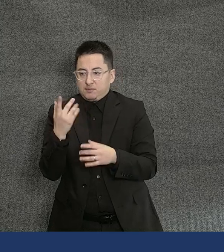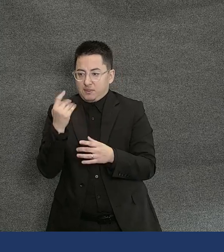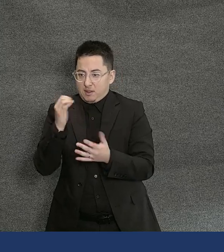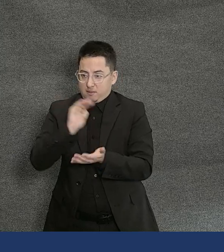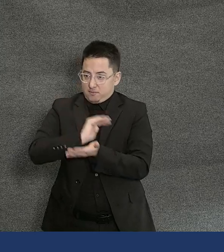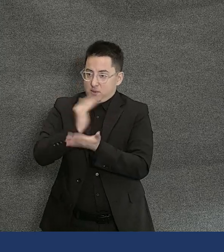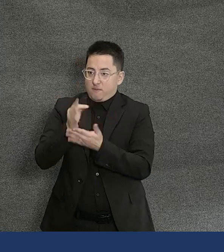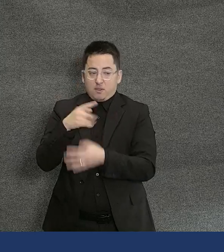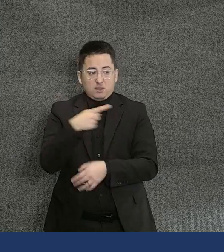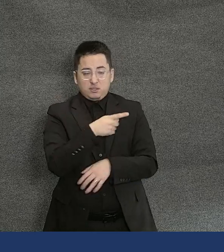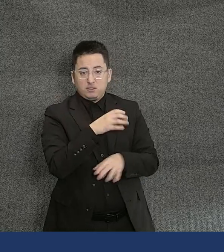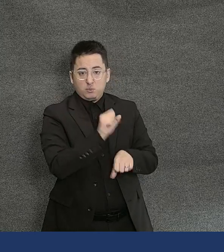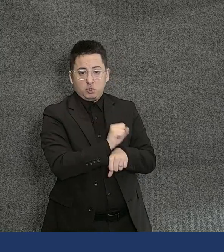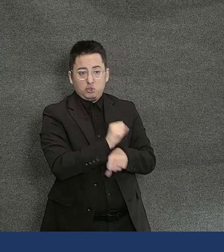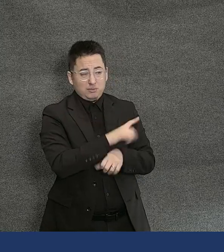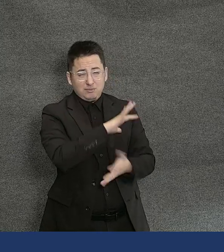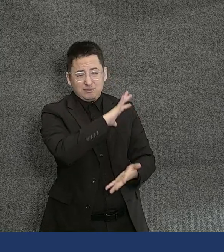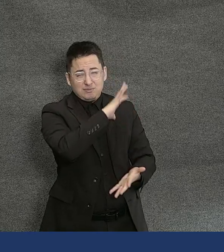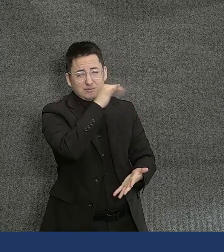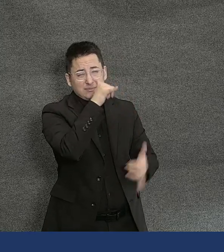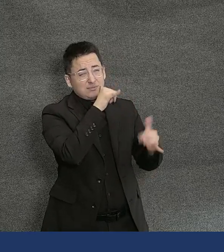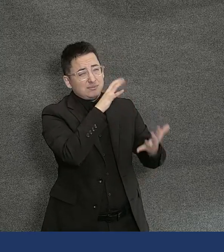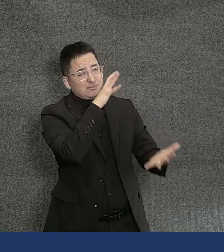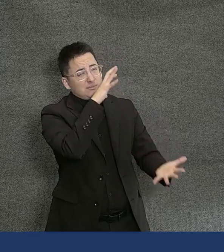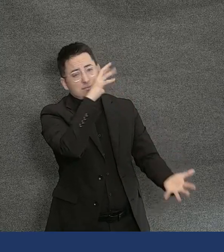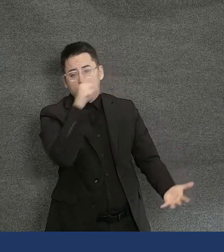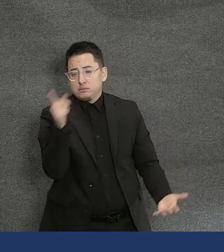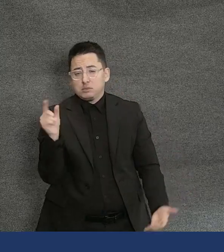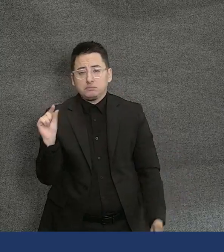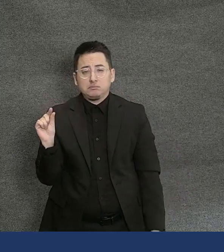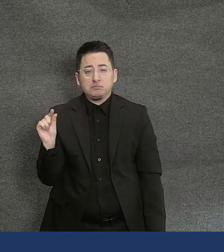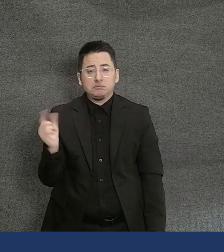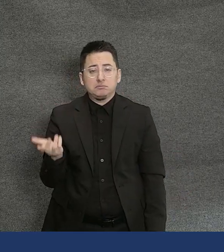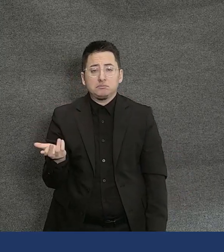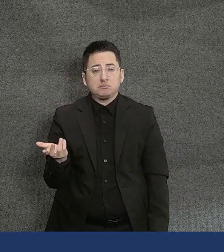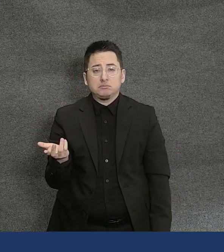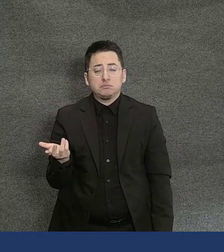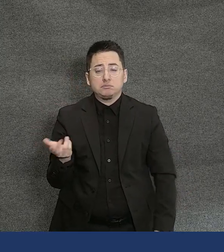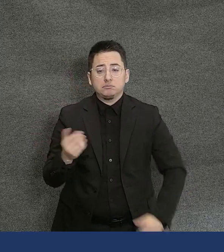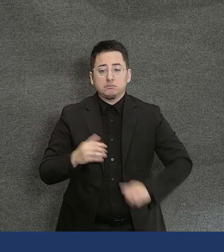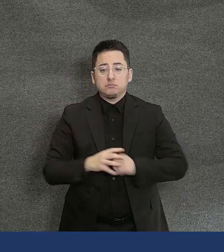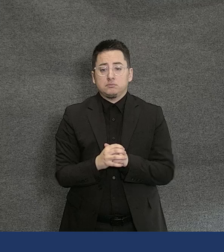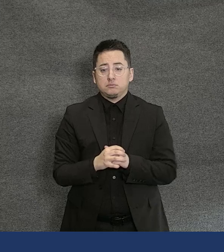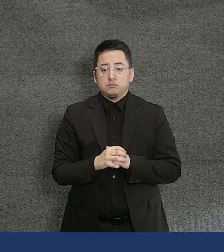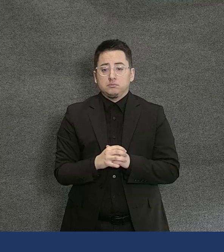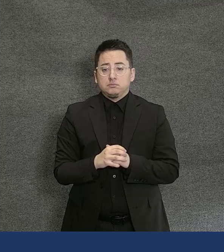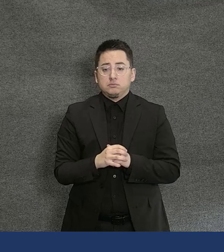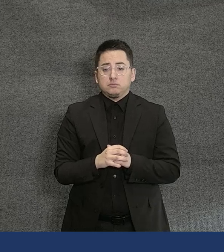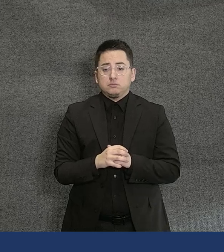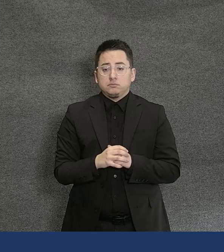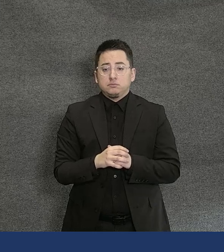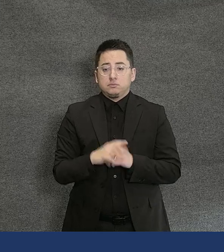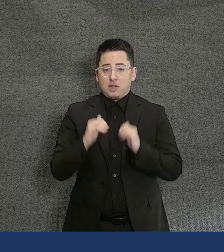And so the more that we can do to eliminate barriers so that more people can have access to do this great work,